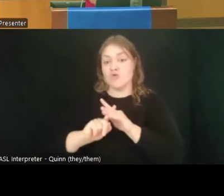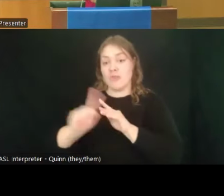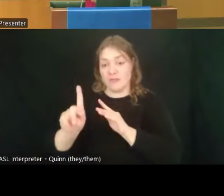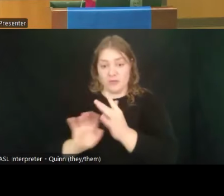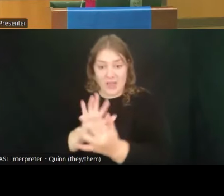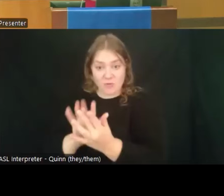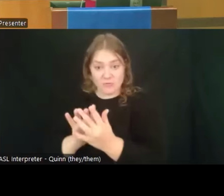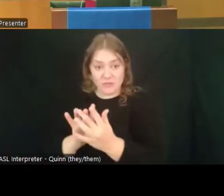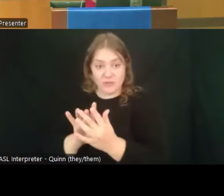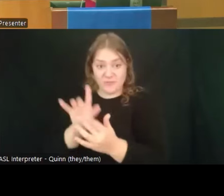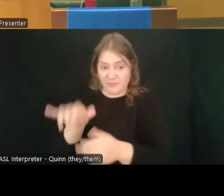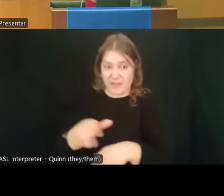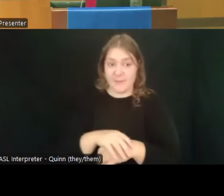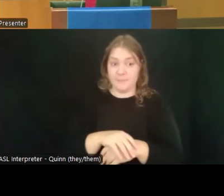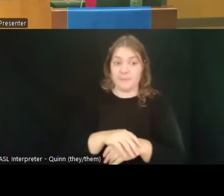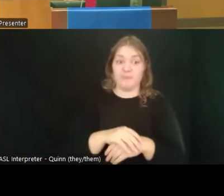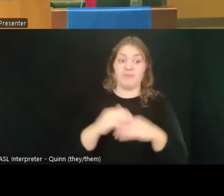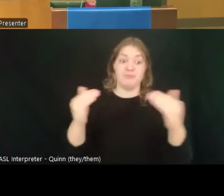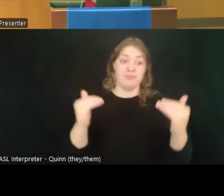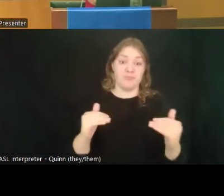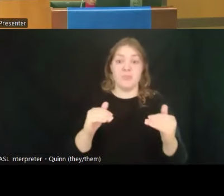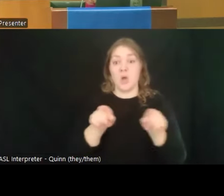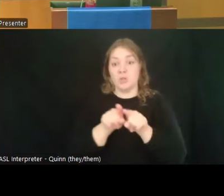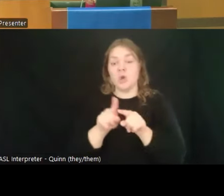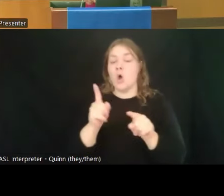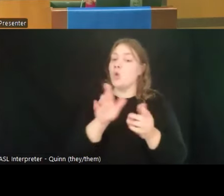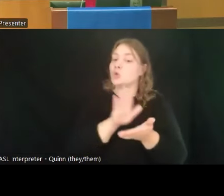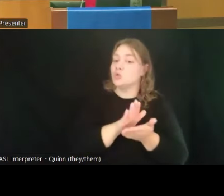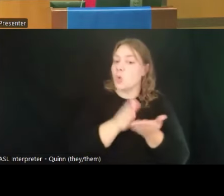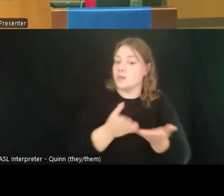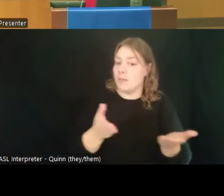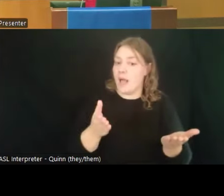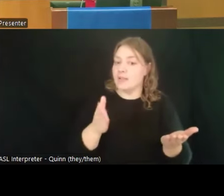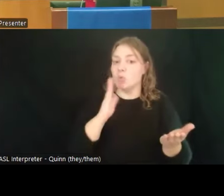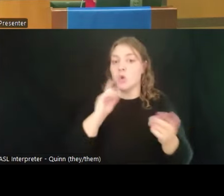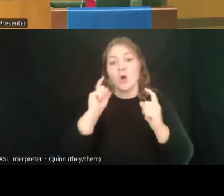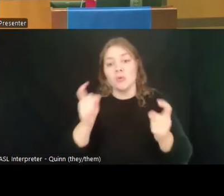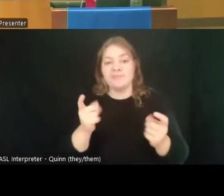and then we've also done like this the school supply will go to maybe an underserved classroom